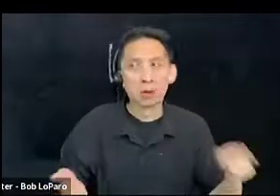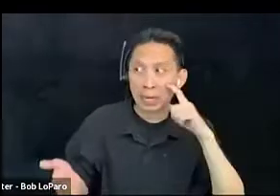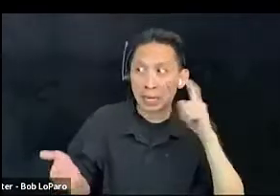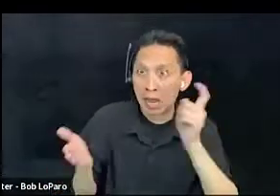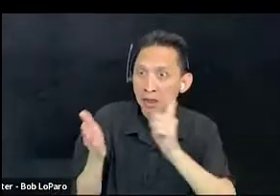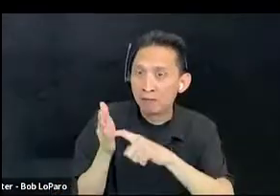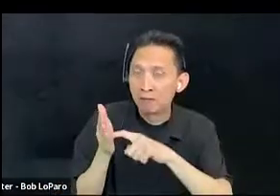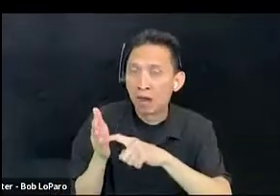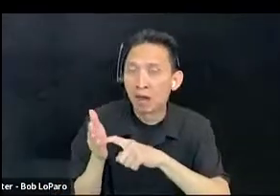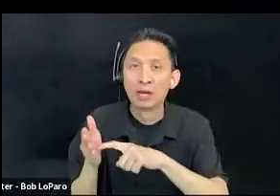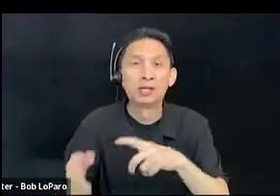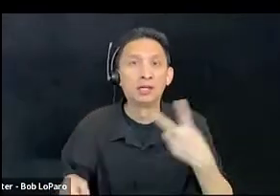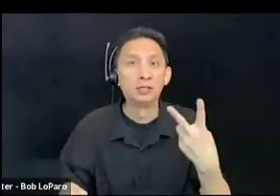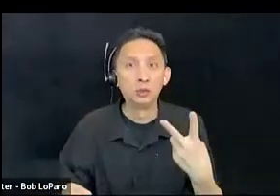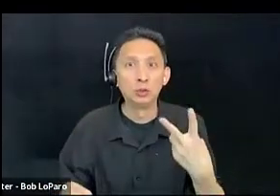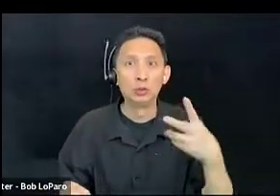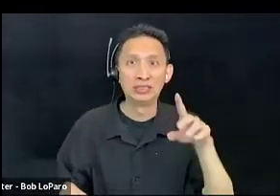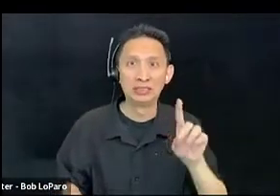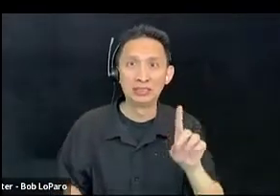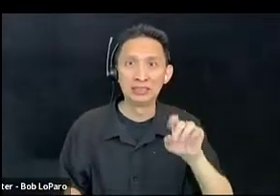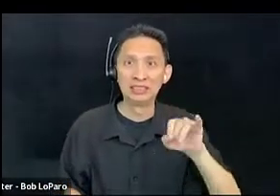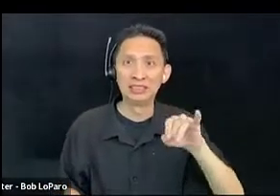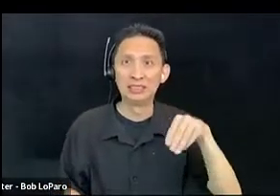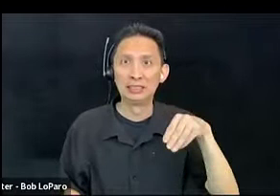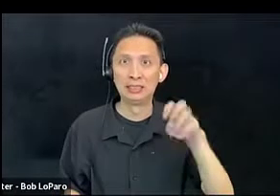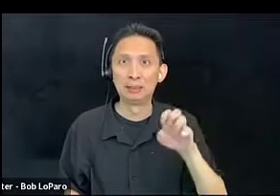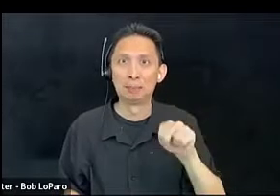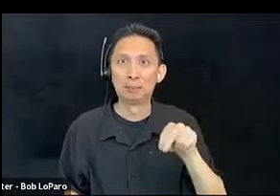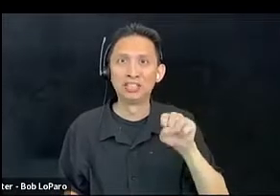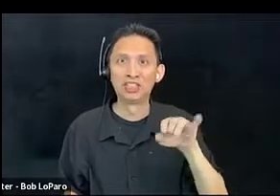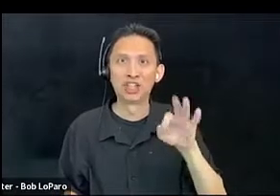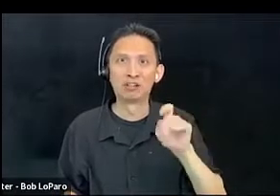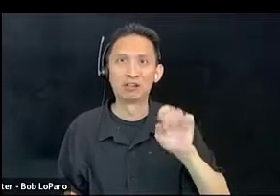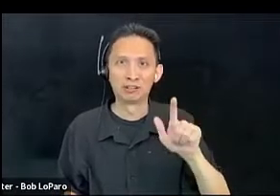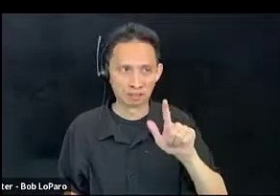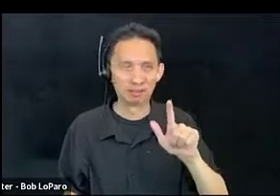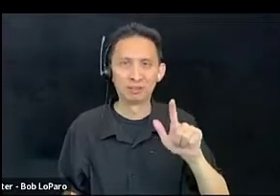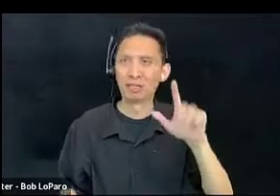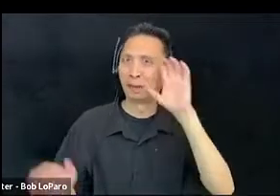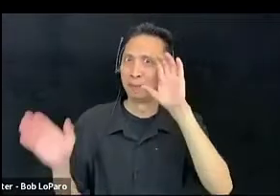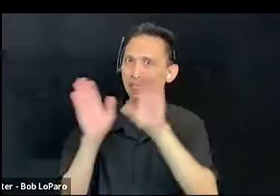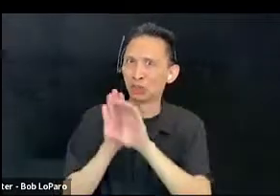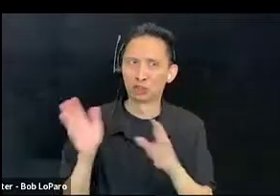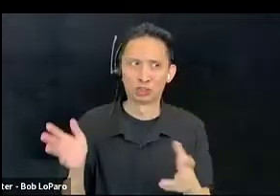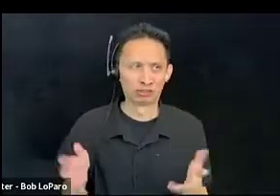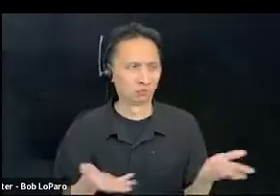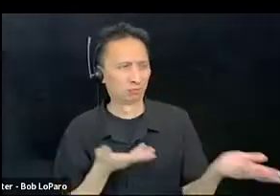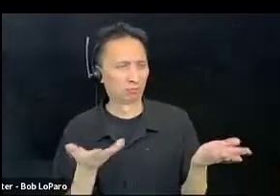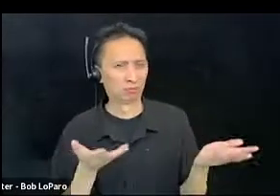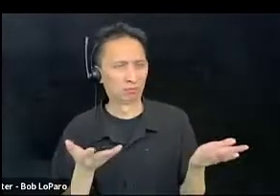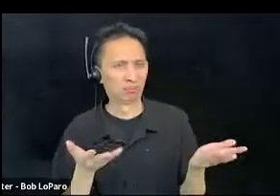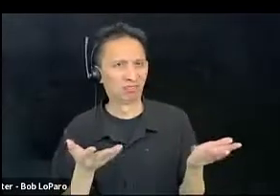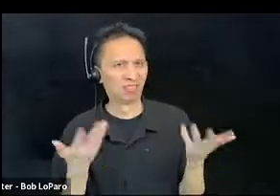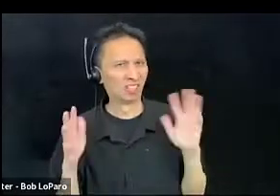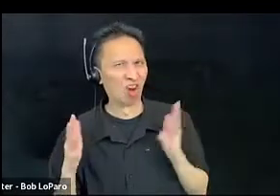if you don't have symbolism and language? So this is a problem I think that we need to sort of find creative solutions for,